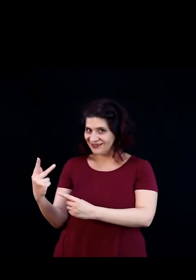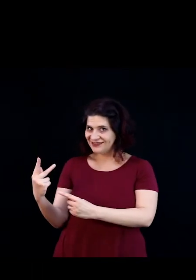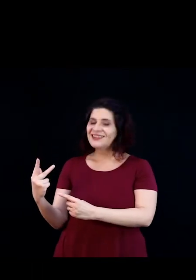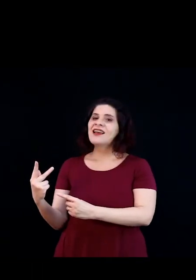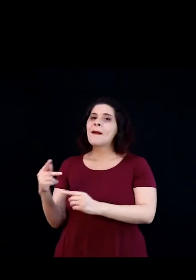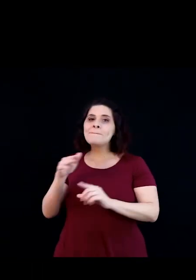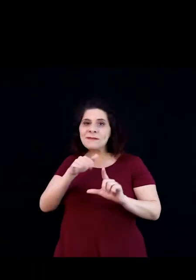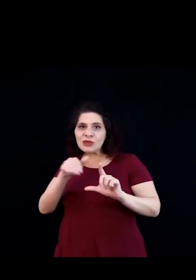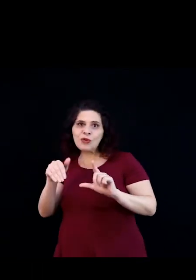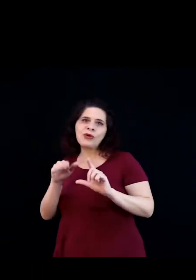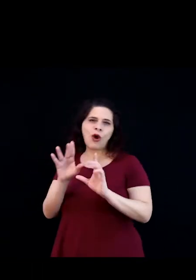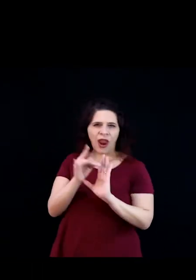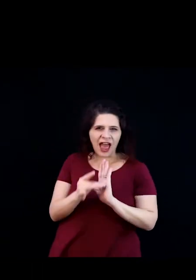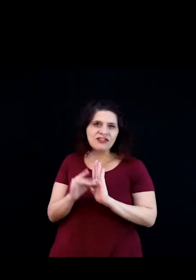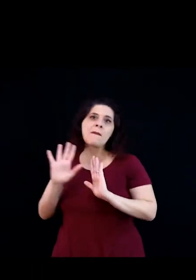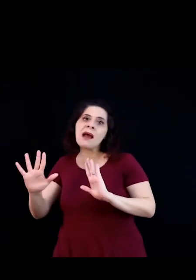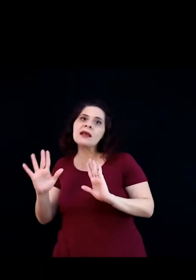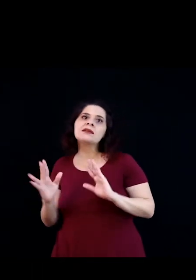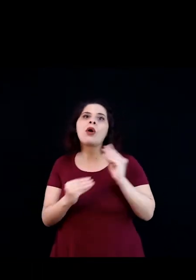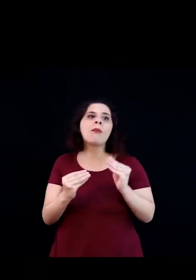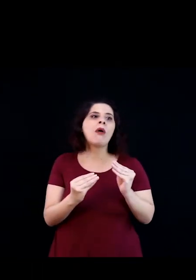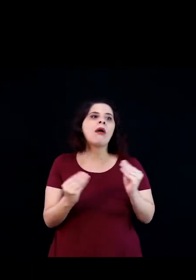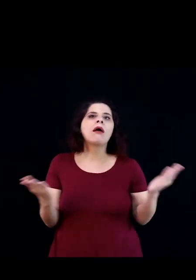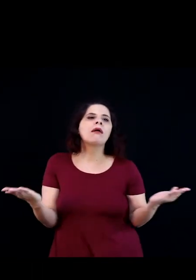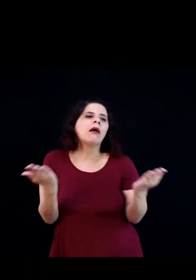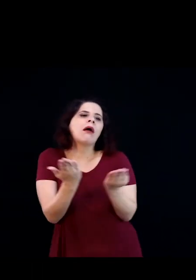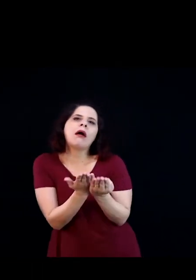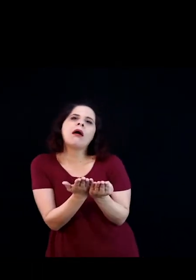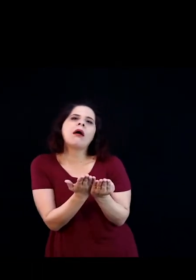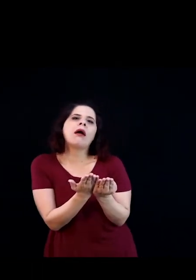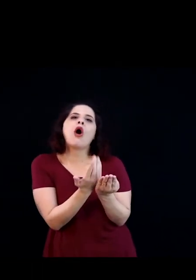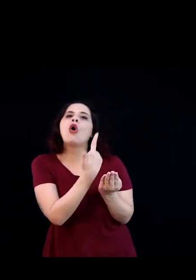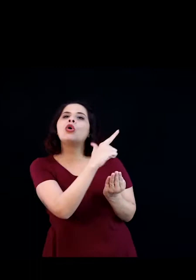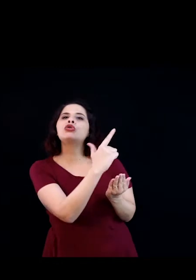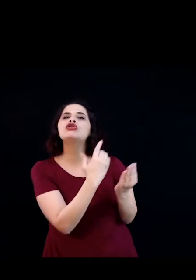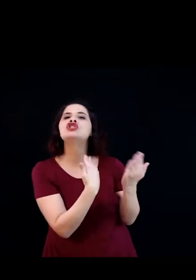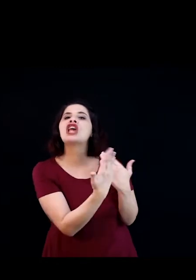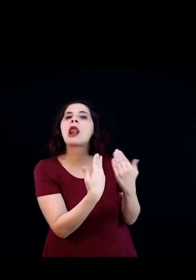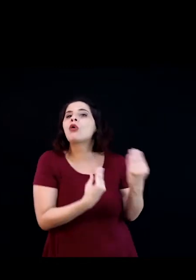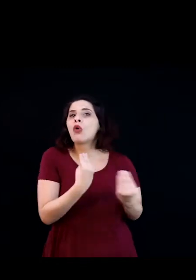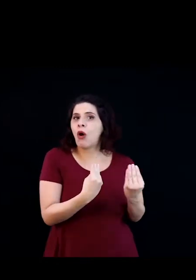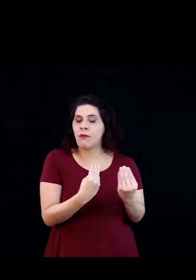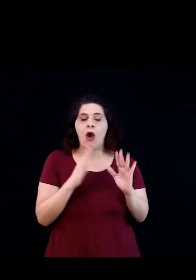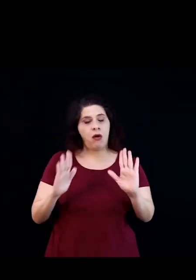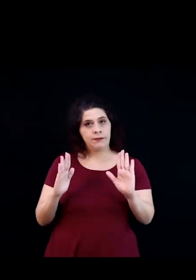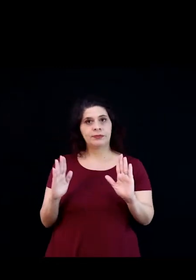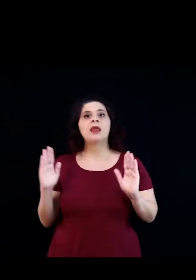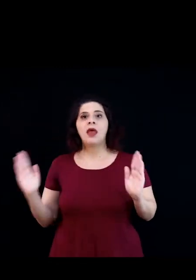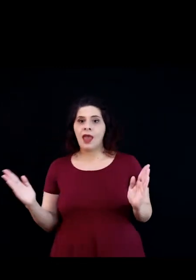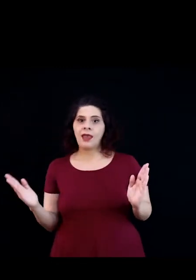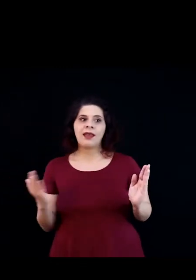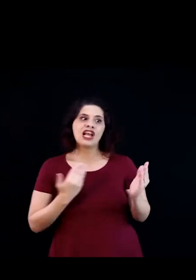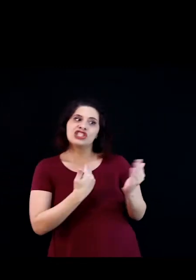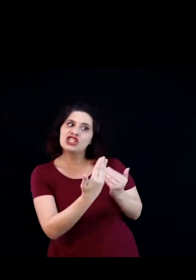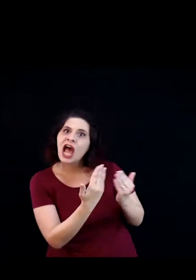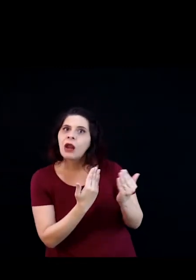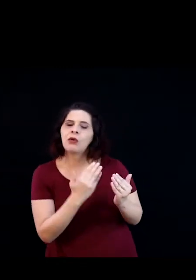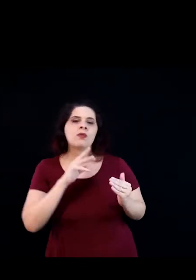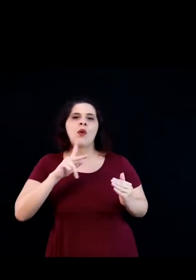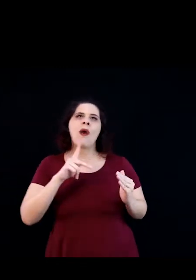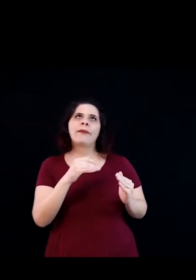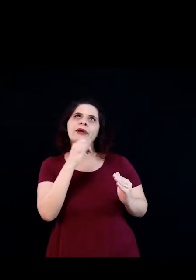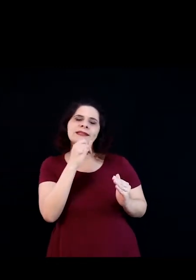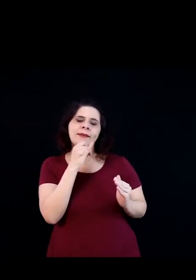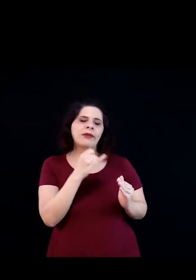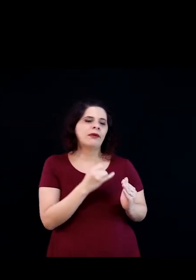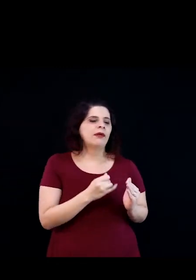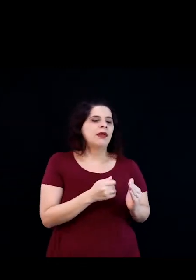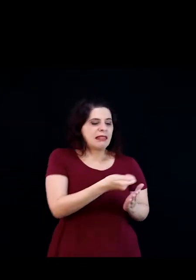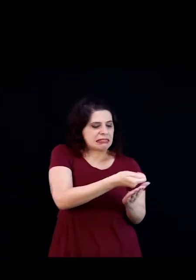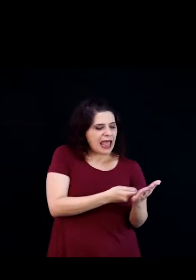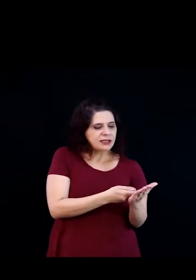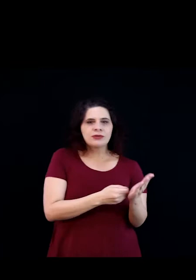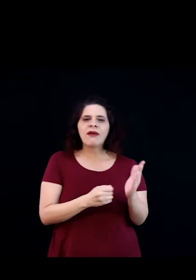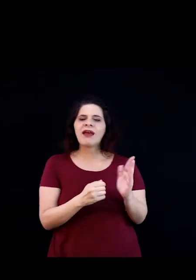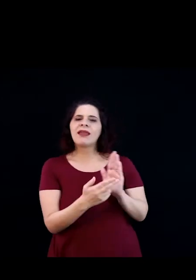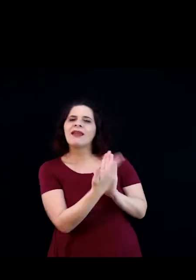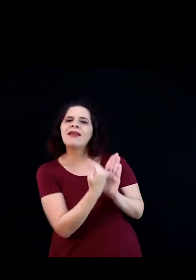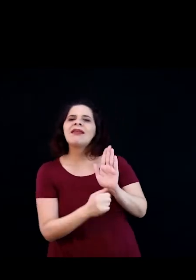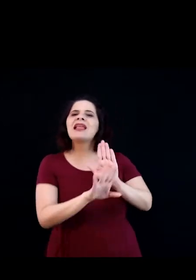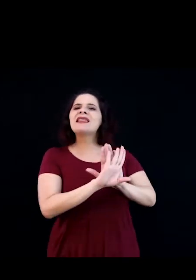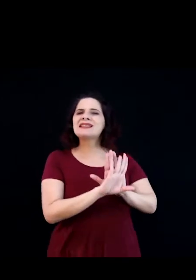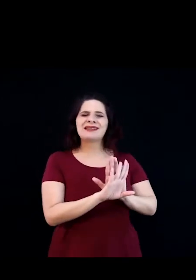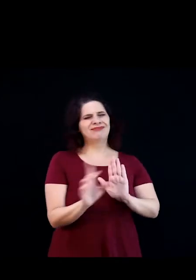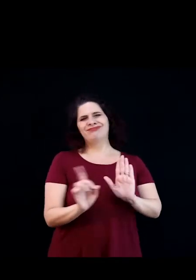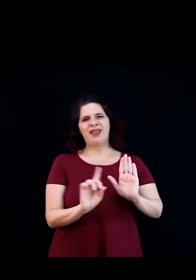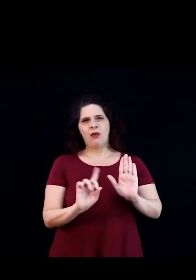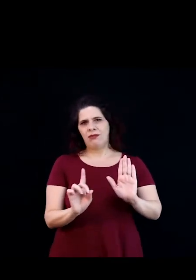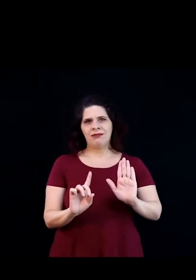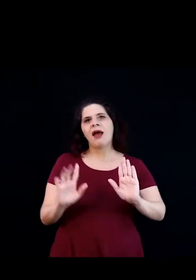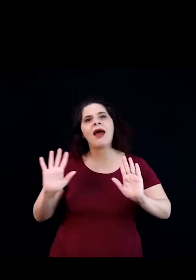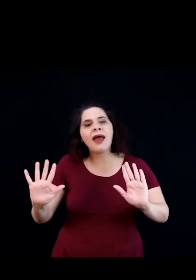The tradition is generally an artist would respond to, but not illustrate, the text of a writer.